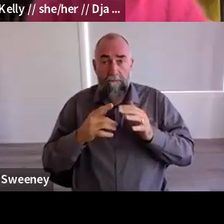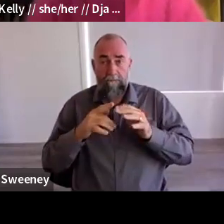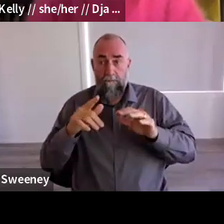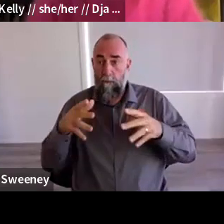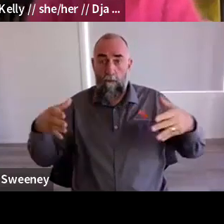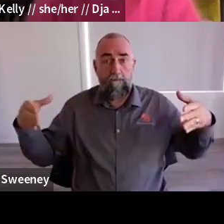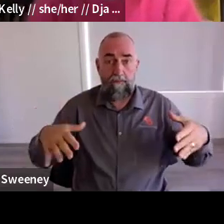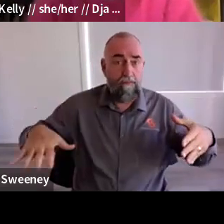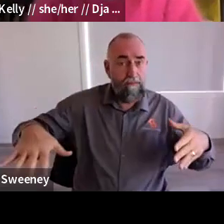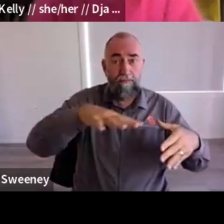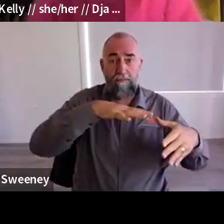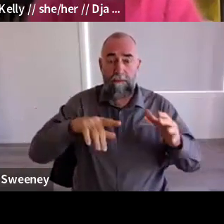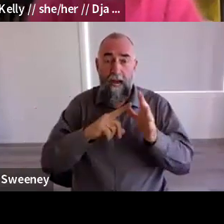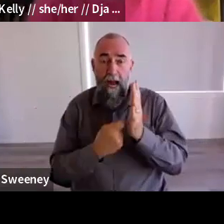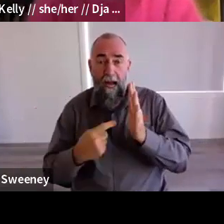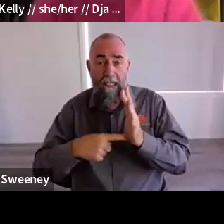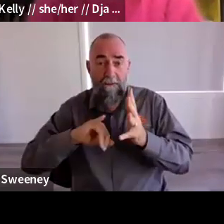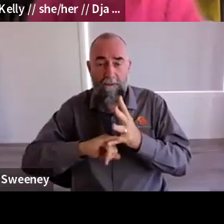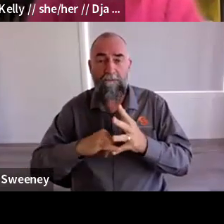of care to staff. Yeah, I think this is a really tricky thing in terms of - if